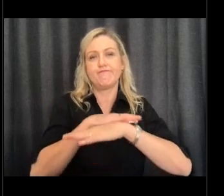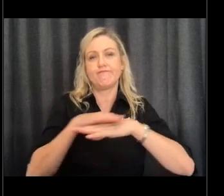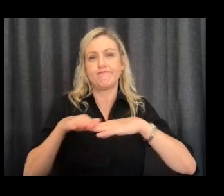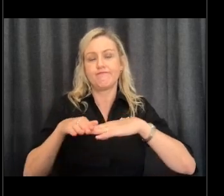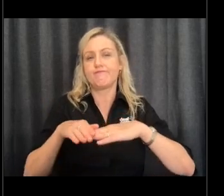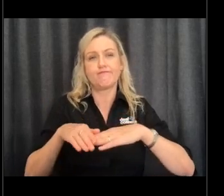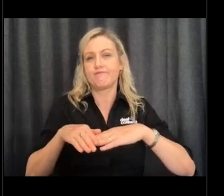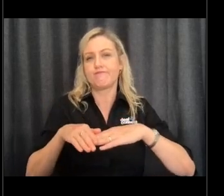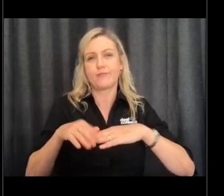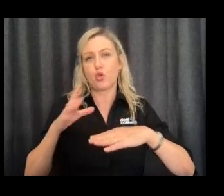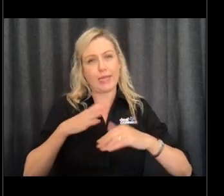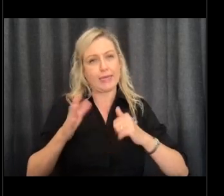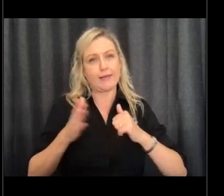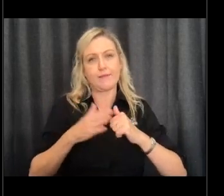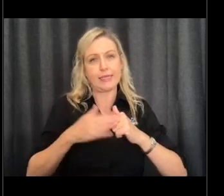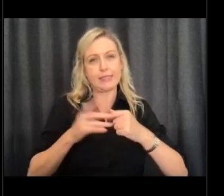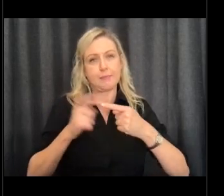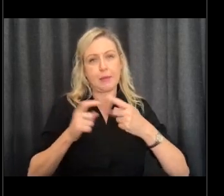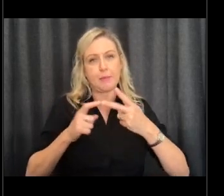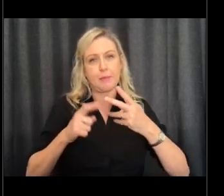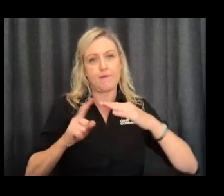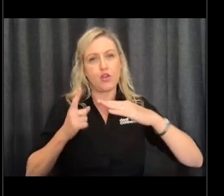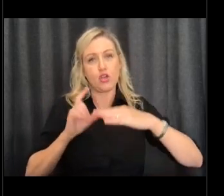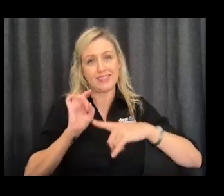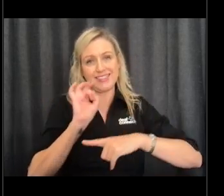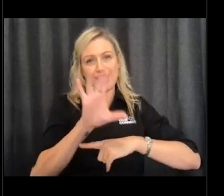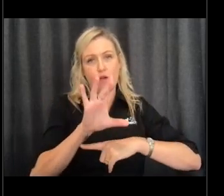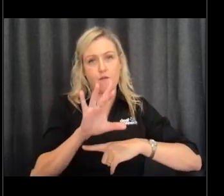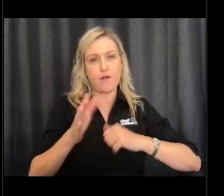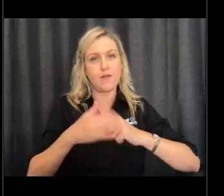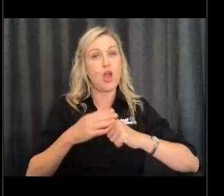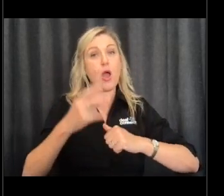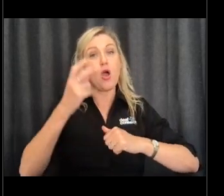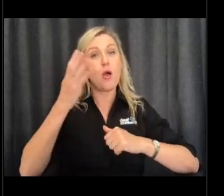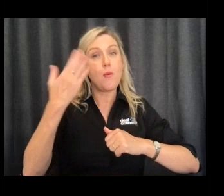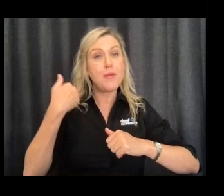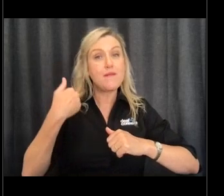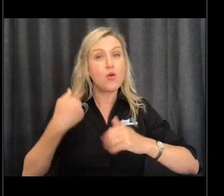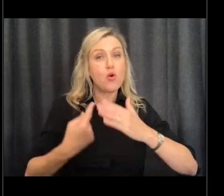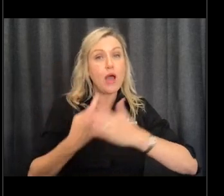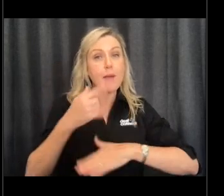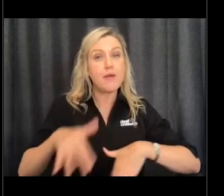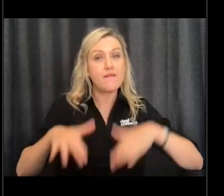you've got to fix this bit around the stumps because we can do our work.